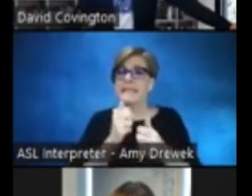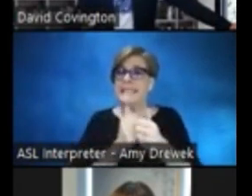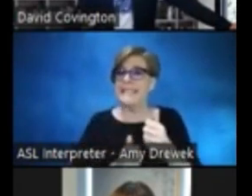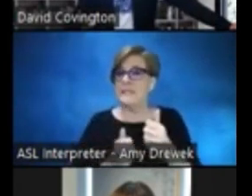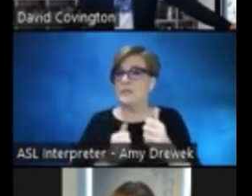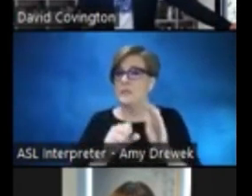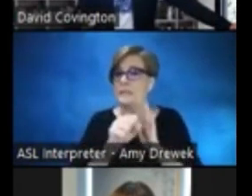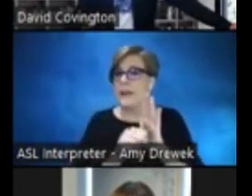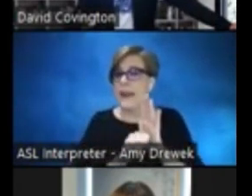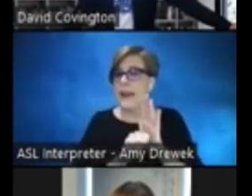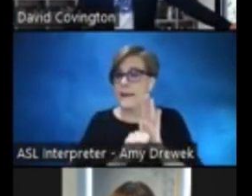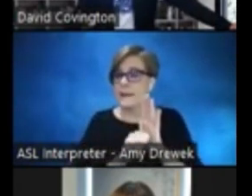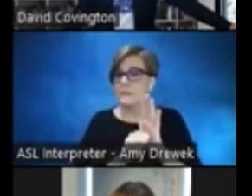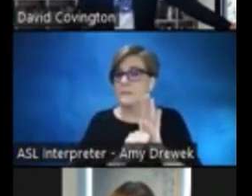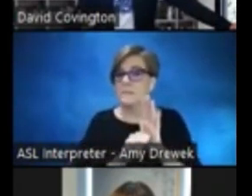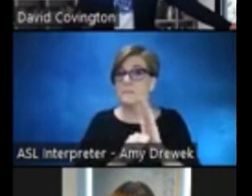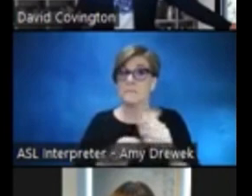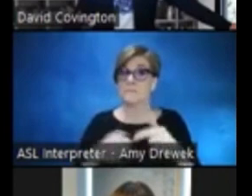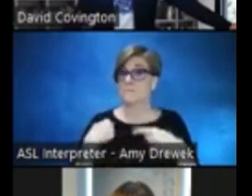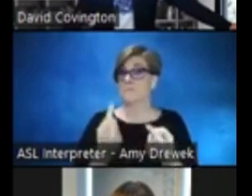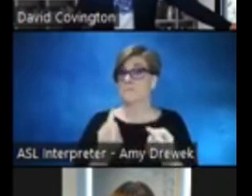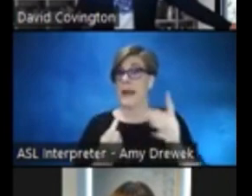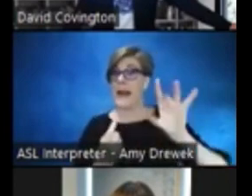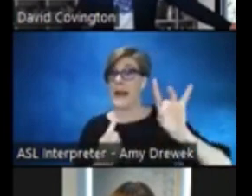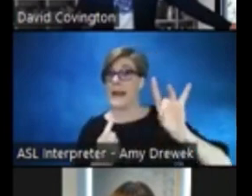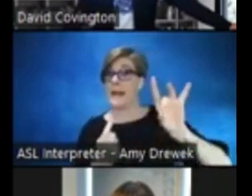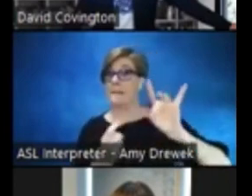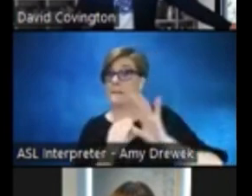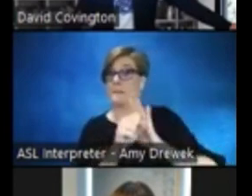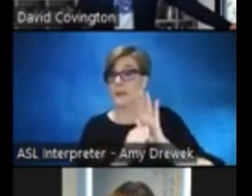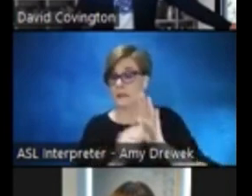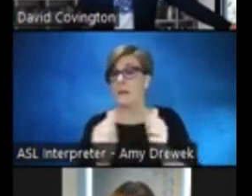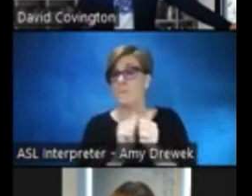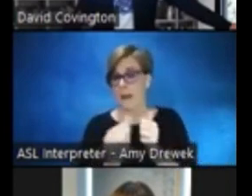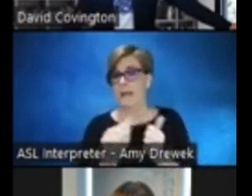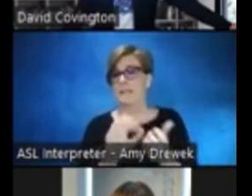EIGHT STATES HAVE NOW PASSED COMPREHENSIVE 988 IMPLEMENTATION.